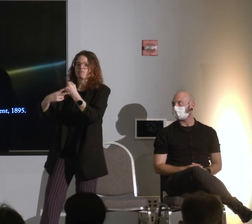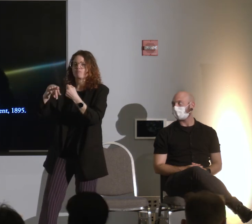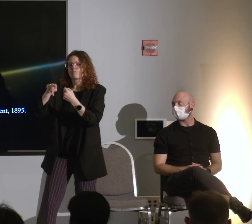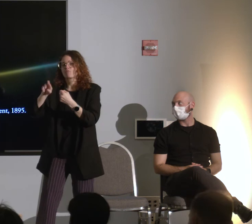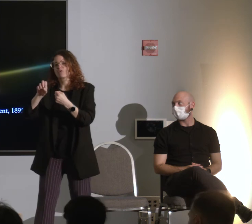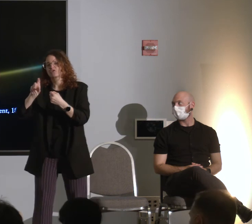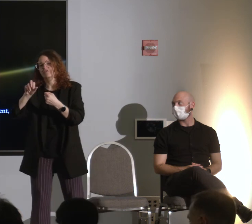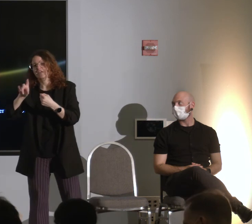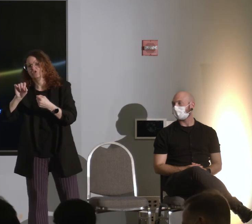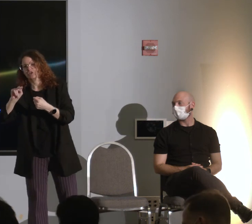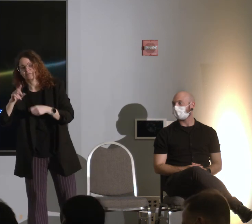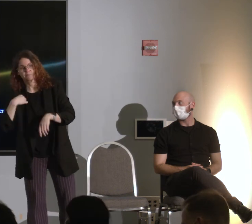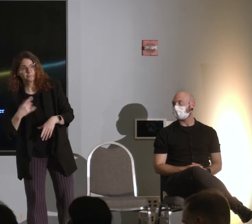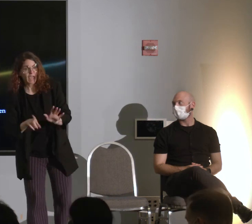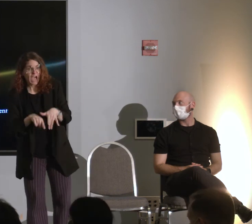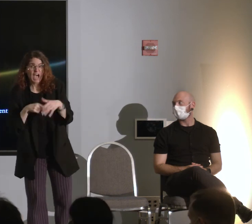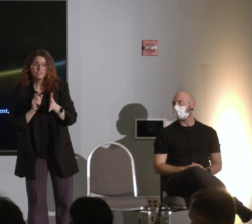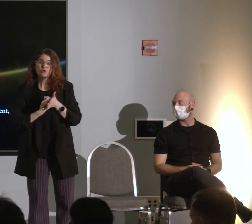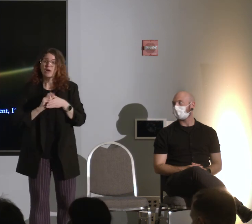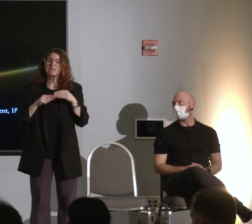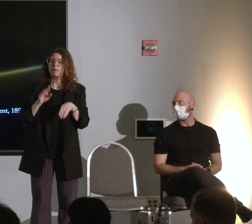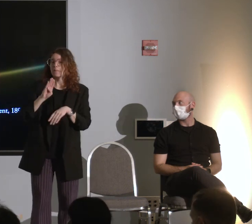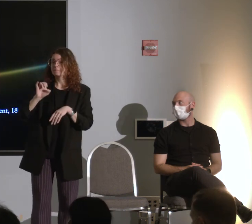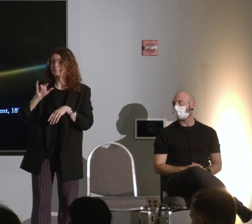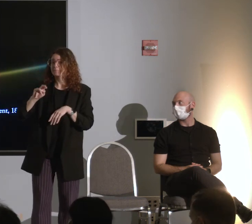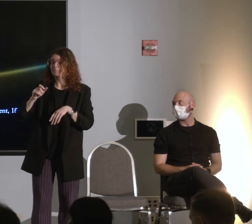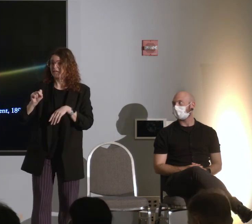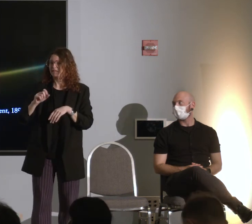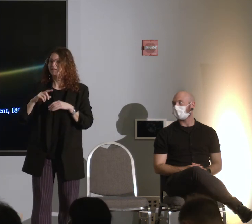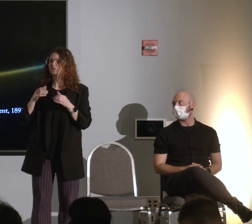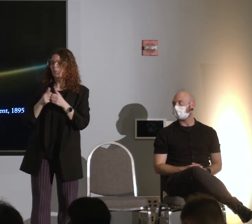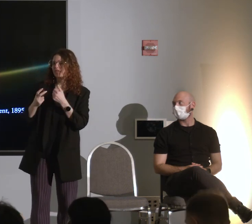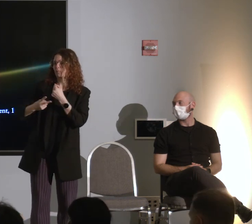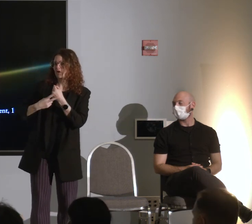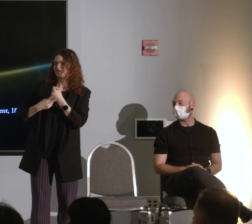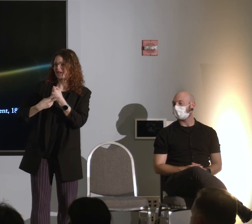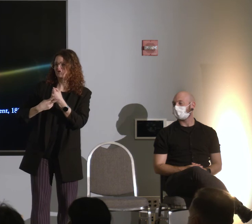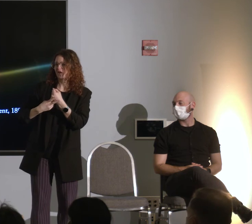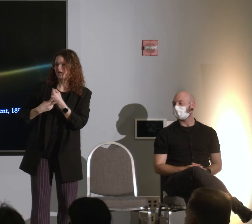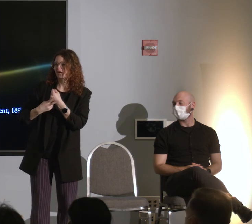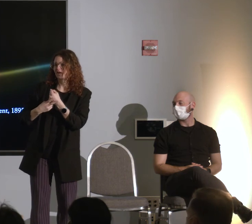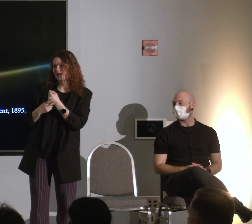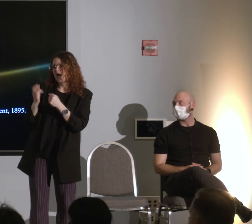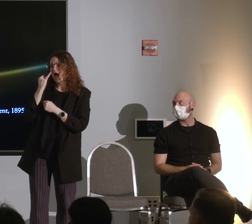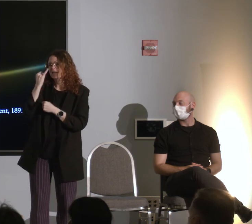But I started writing about buildings through a kind of preservation doorway, if you will, because I got very friendly with some people who